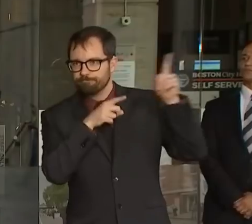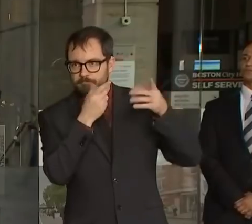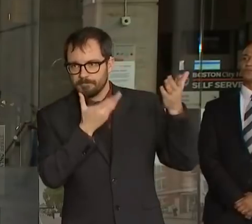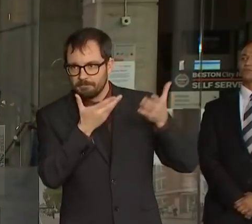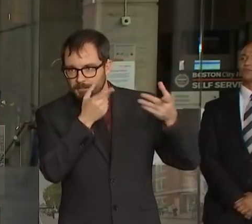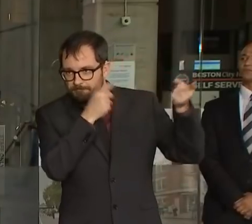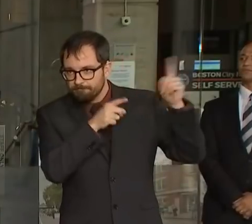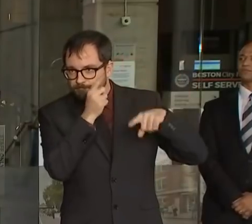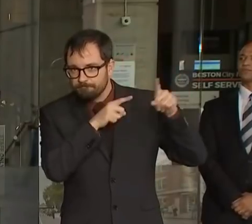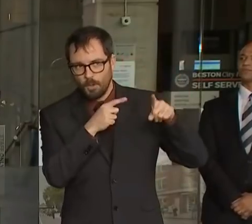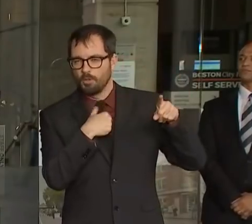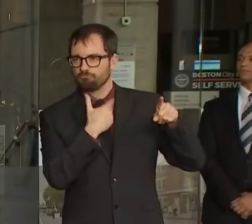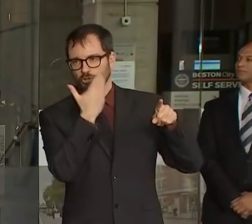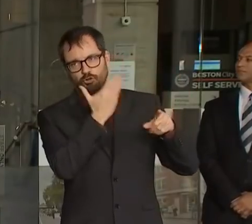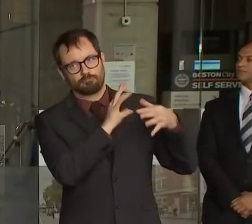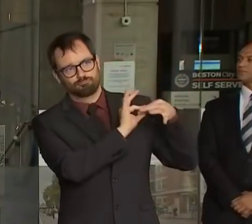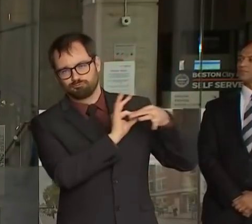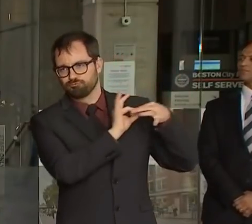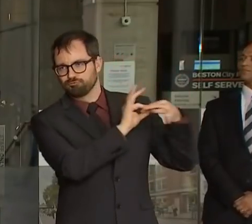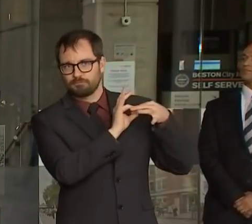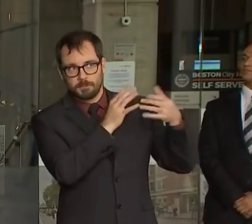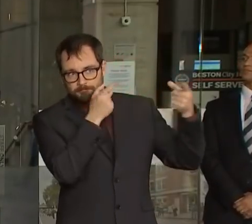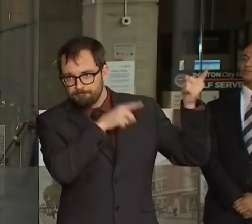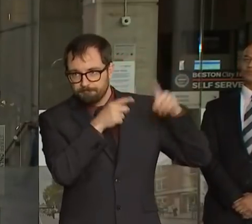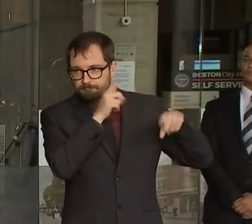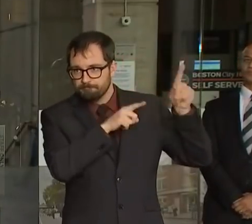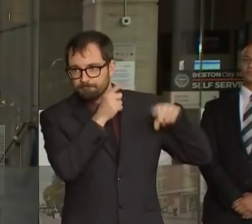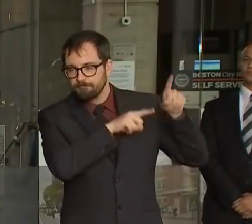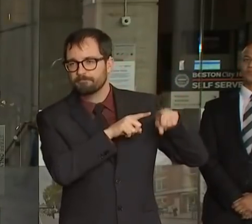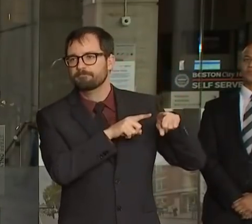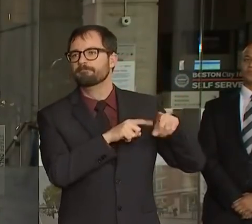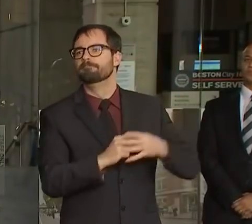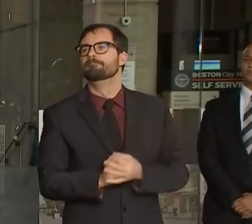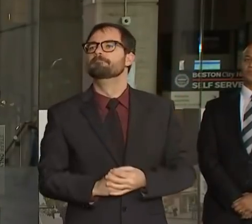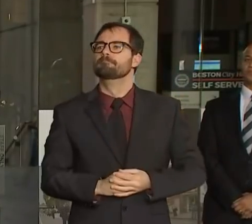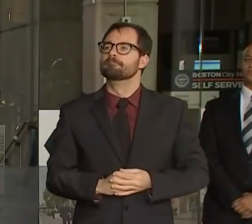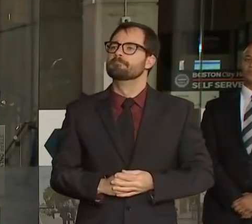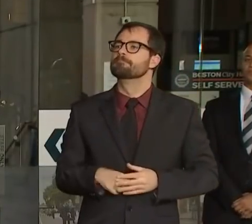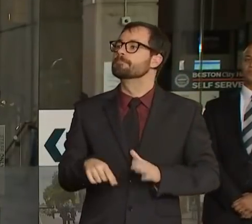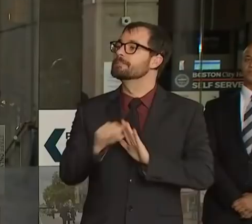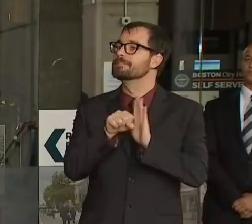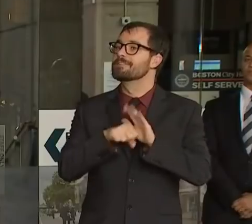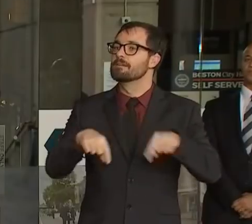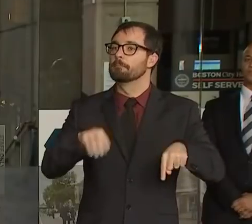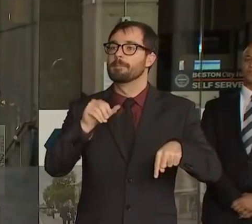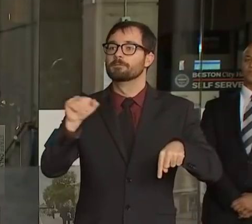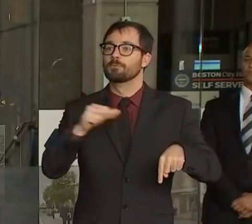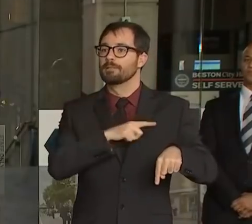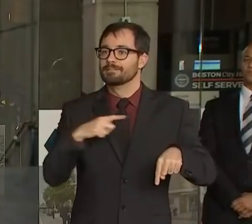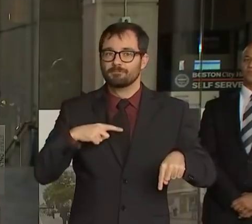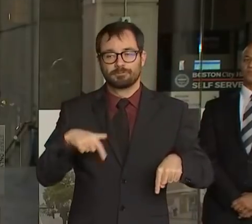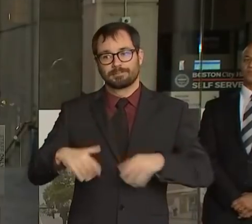RELATIONSHIP WITH THE STATE REPRESENTATIVE ARE CITY COUNCIL OR. IF YOU HAVE A RELATIONSHIP AND YOU WANT TO CALL THEM, WE ARE